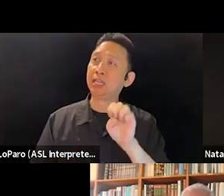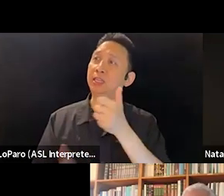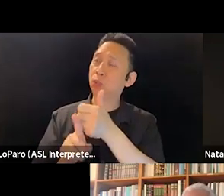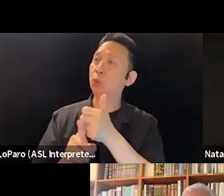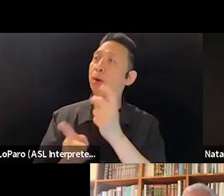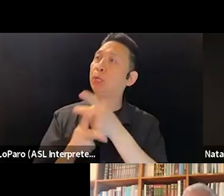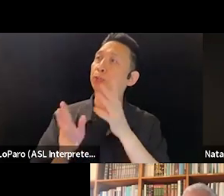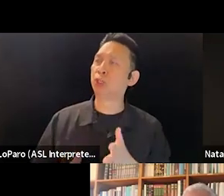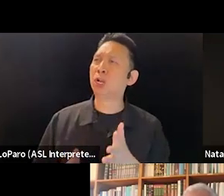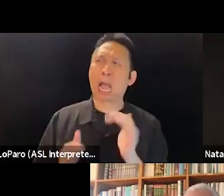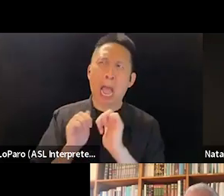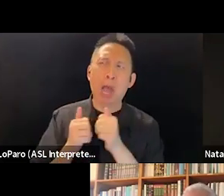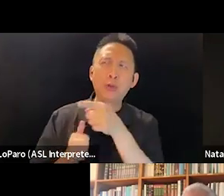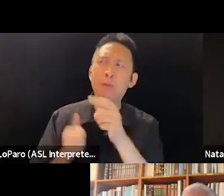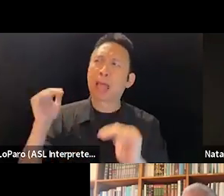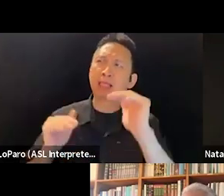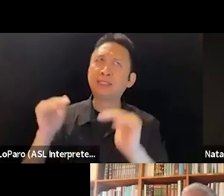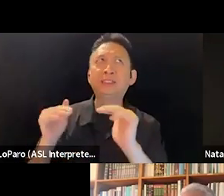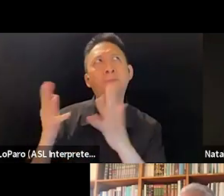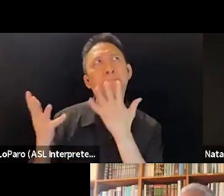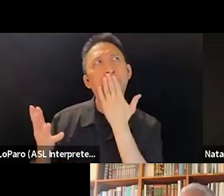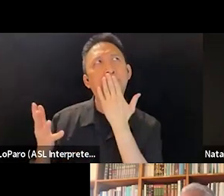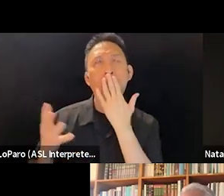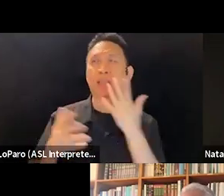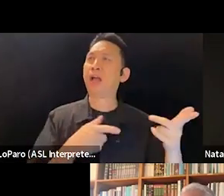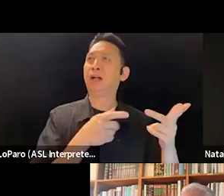between maintaining the filmmaker's voice,